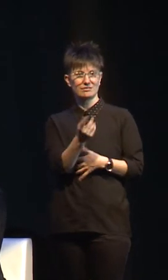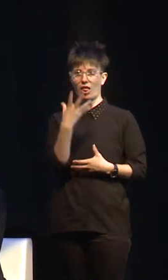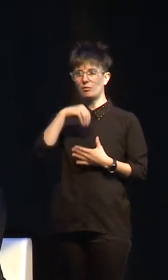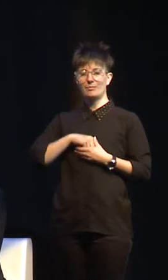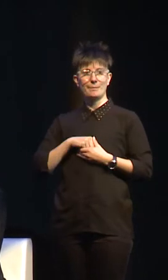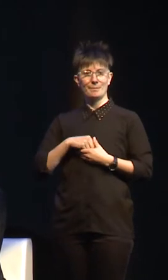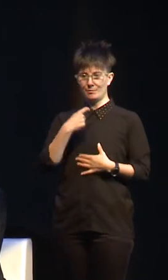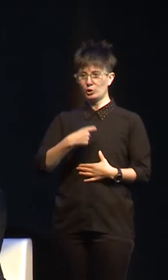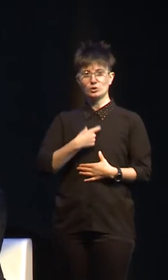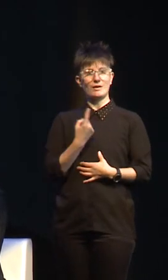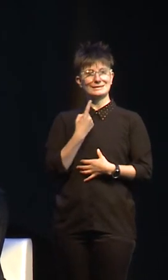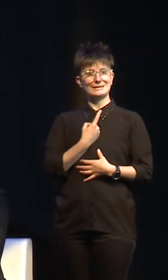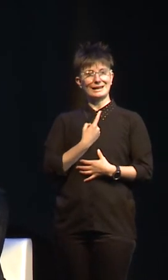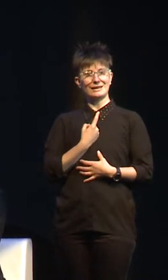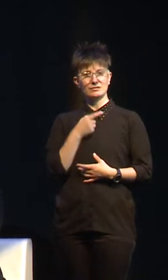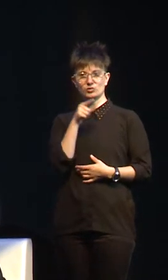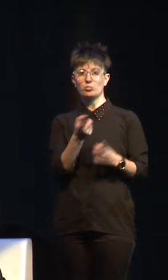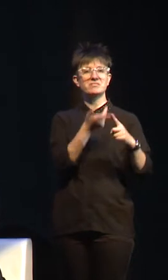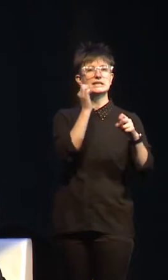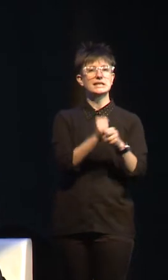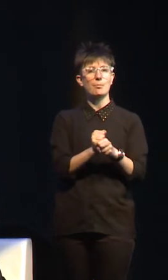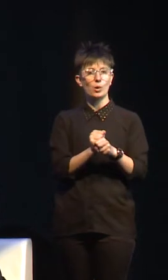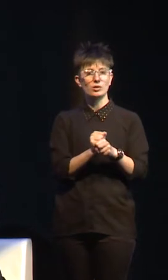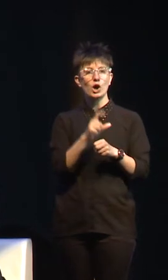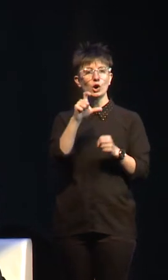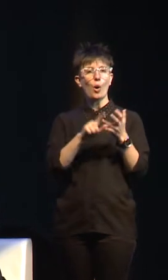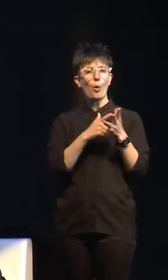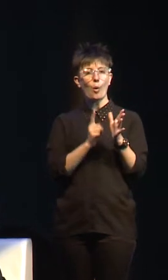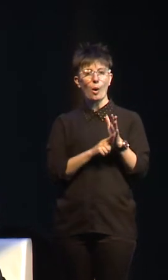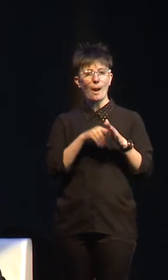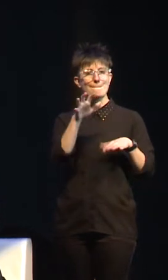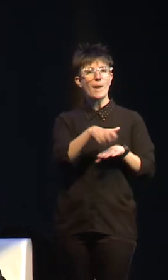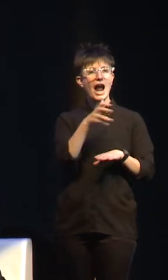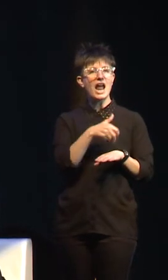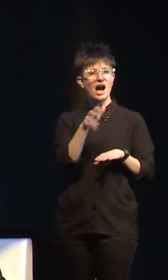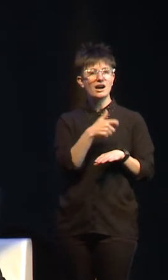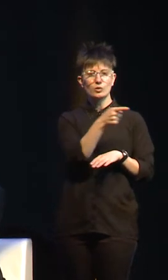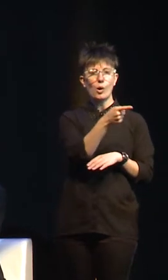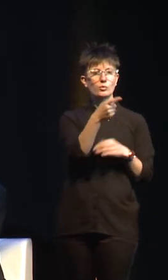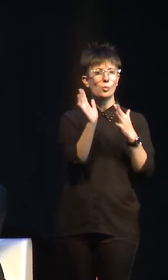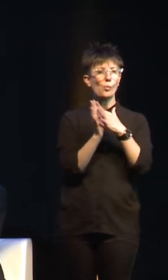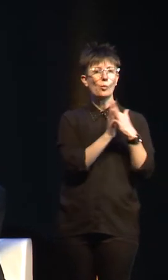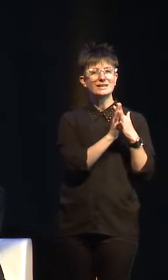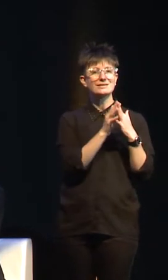the west coast whose father was a coal miner and their father was a coal miner, that actually